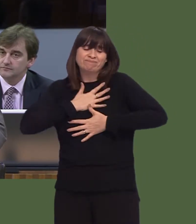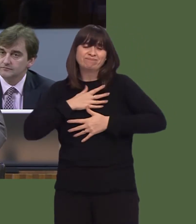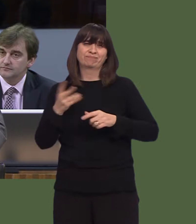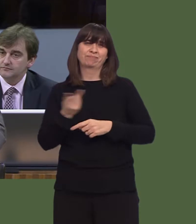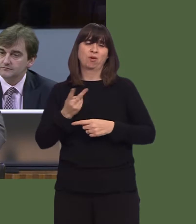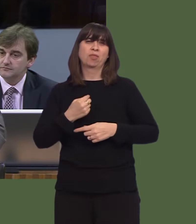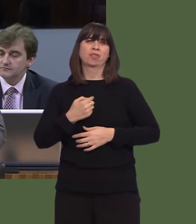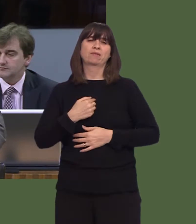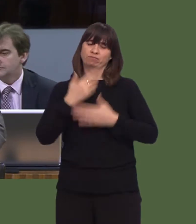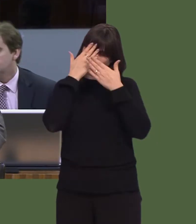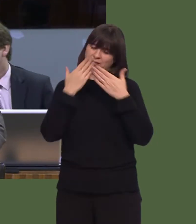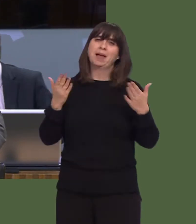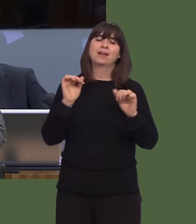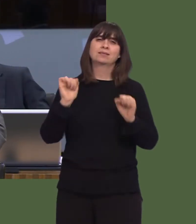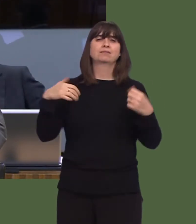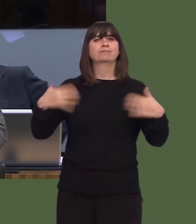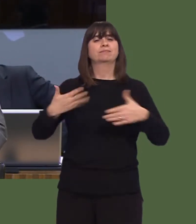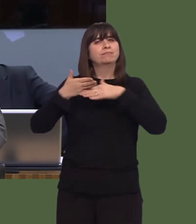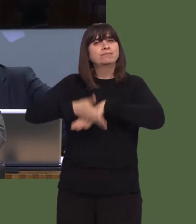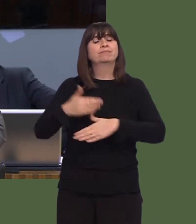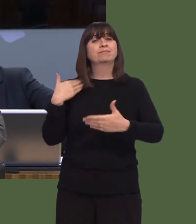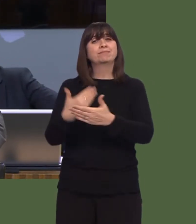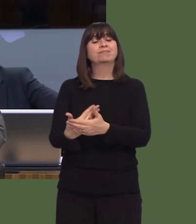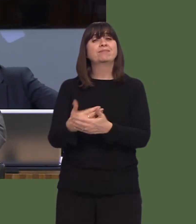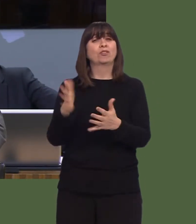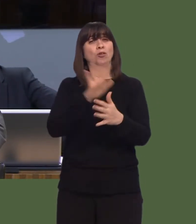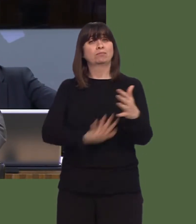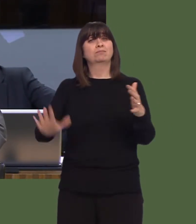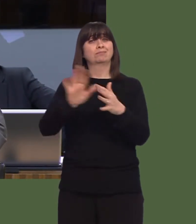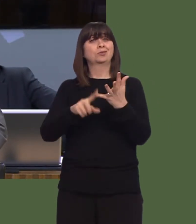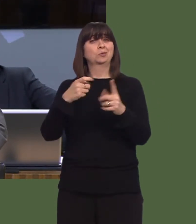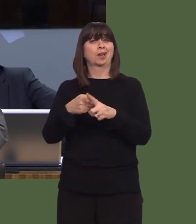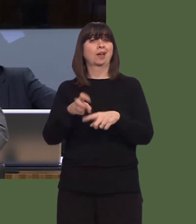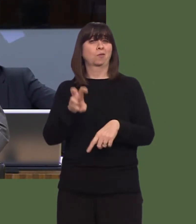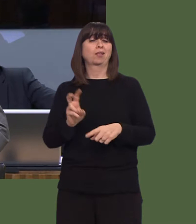we pay tribute to their efforts on behalf of Wales and, indeed, the rest of United Kingdom, today.